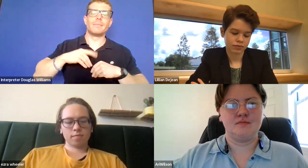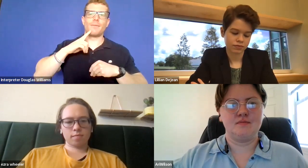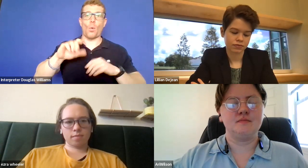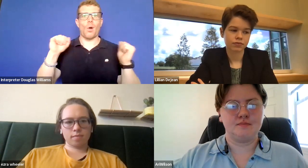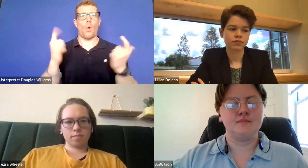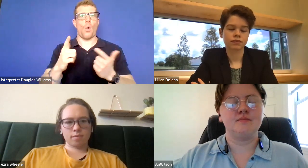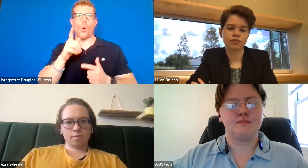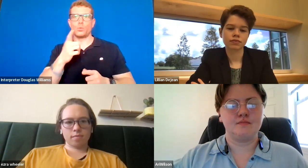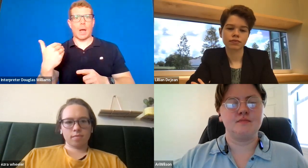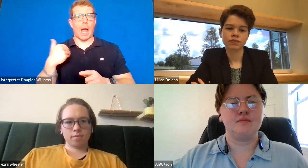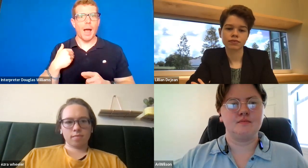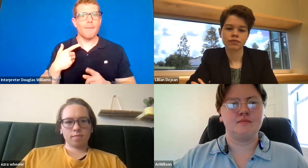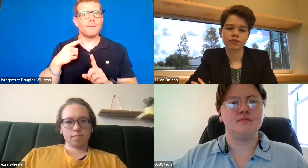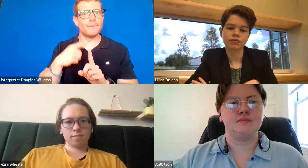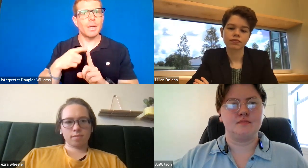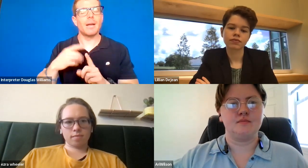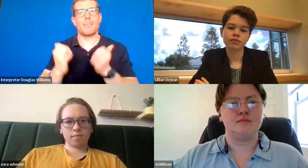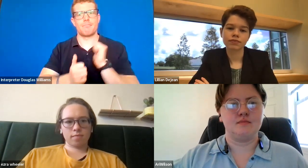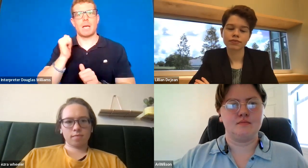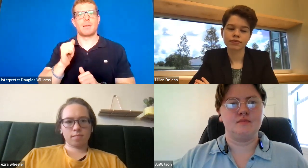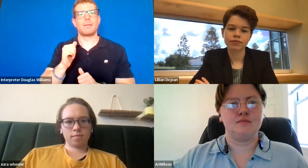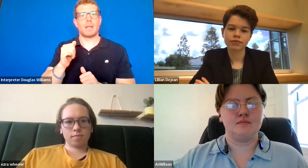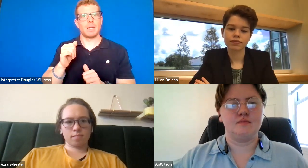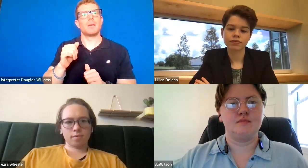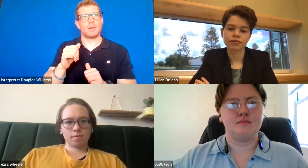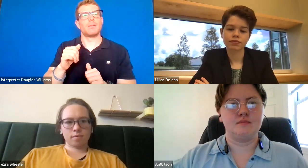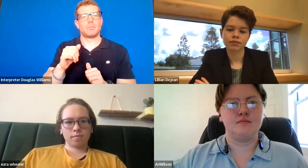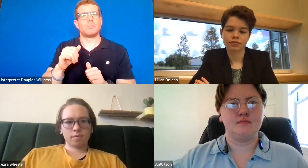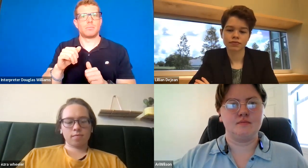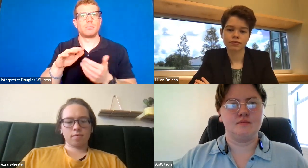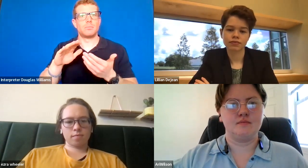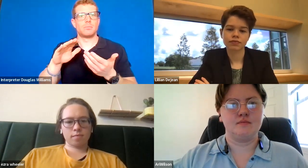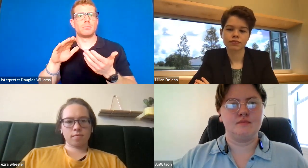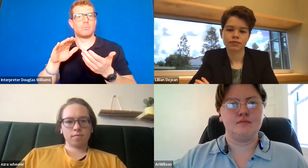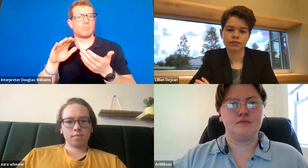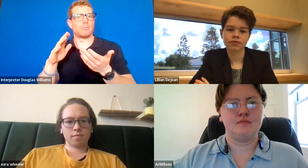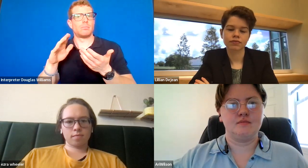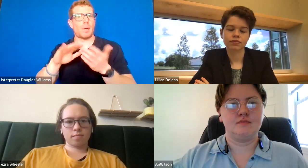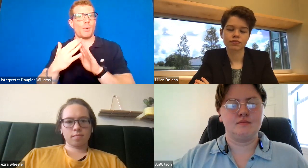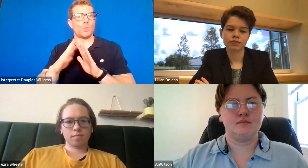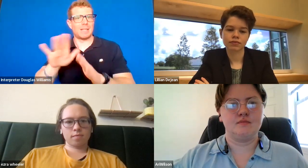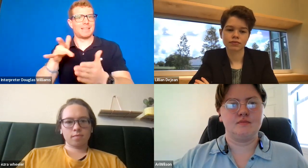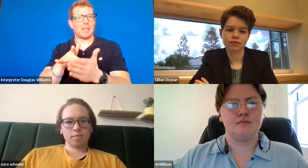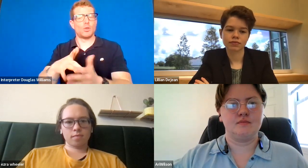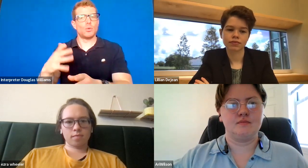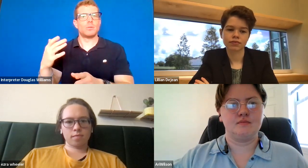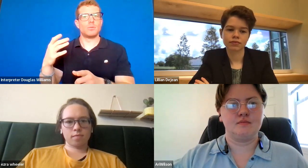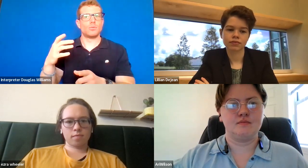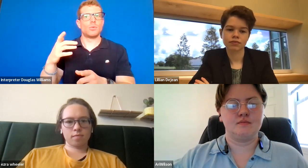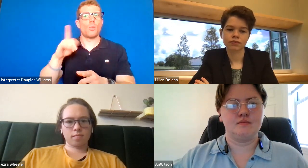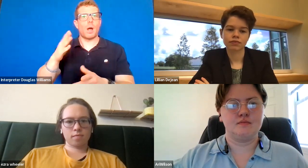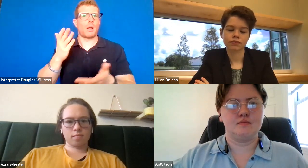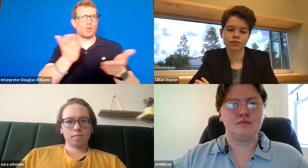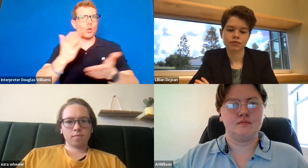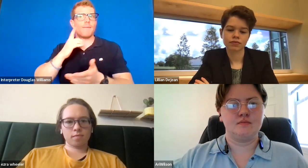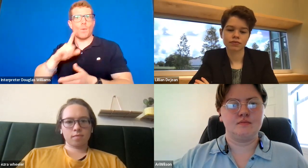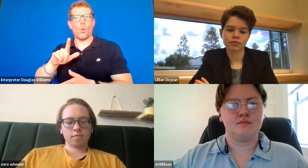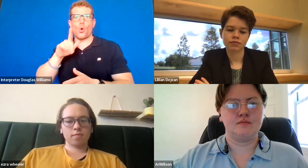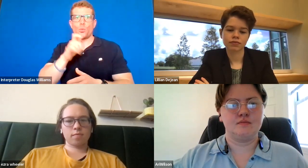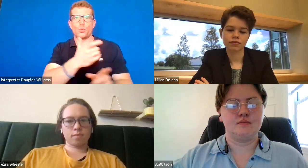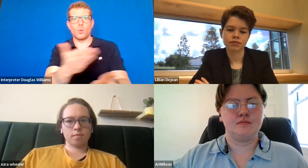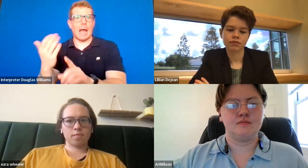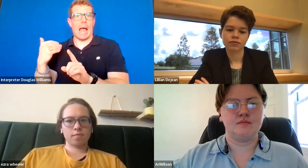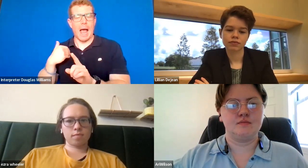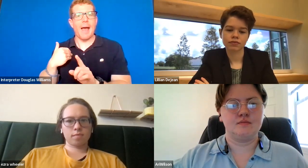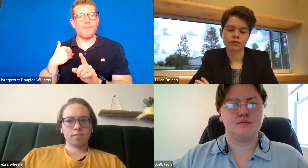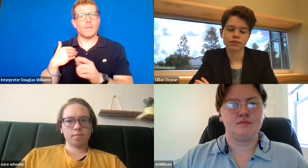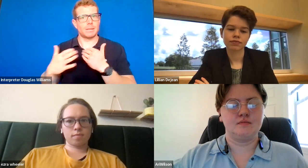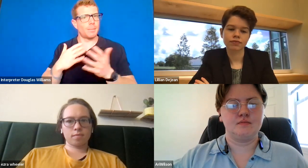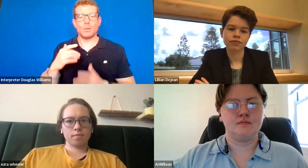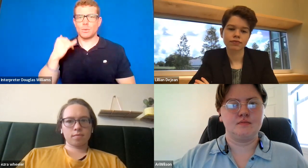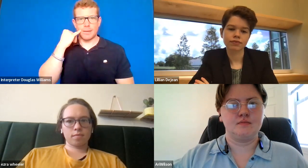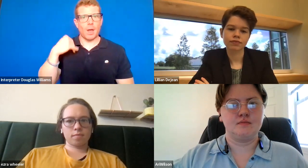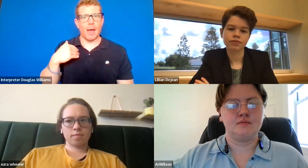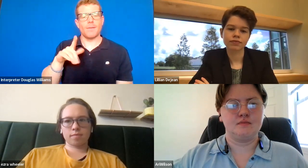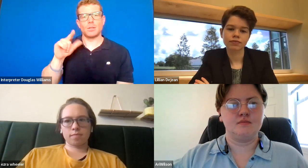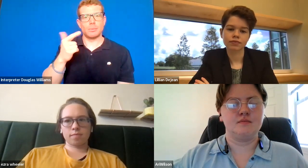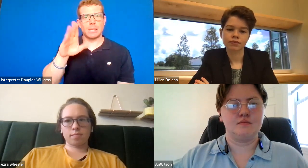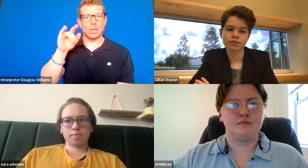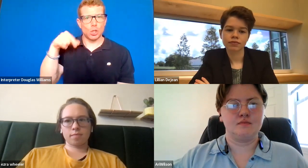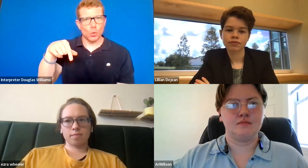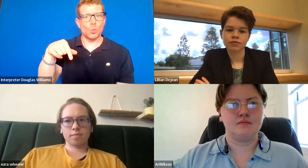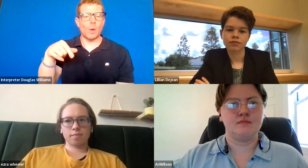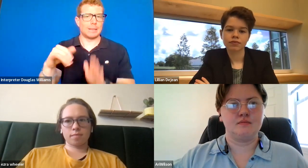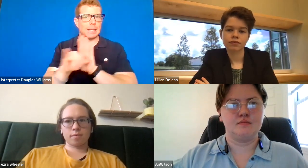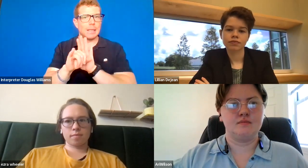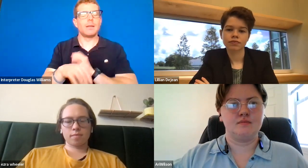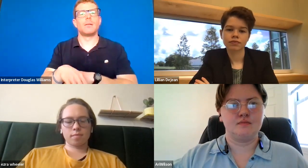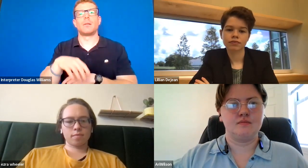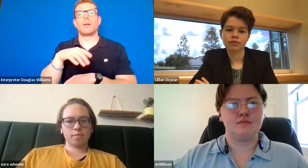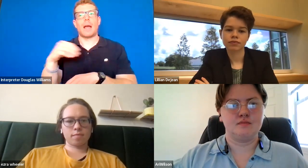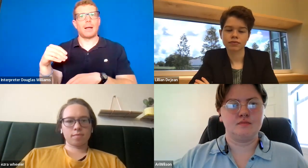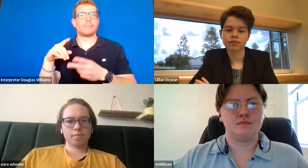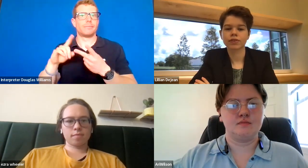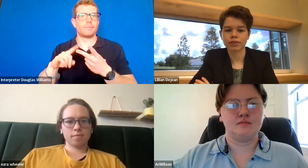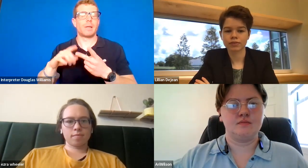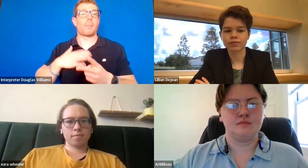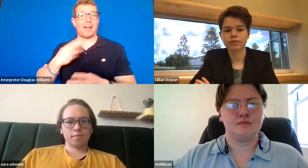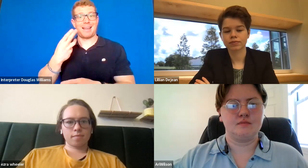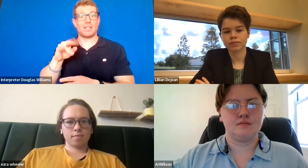Because they are cater to the community. So I think that pretty much with the intersection of being LGBT for me. and then the die Hiv diagnosis for that intersection so